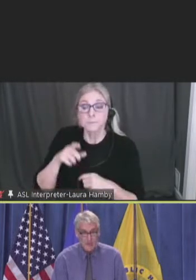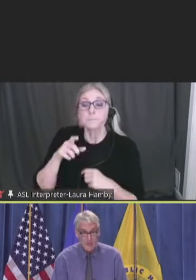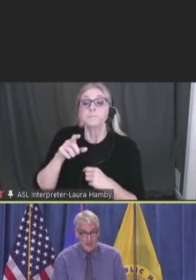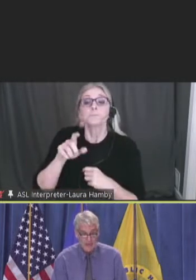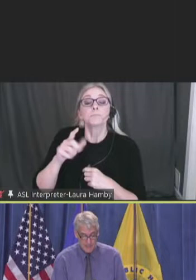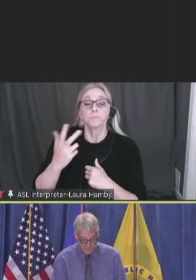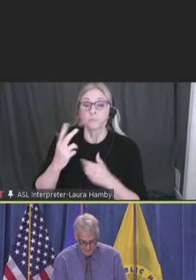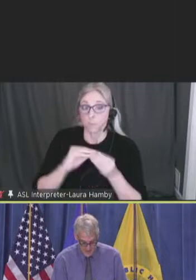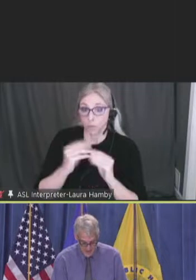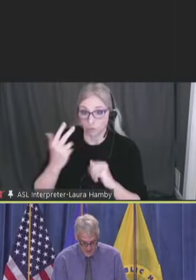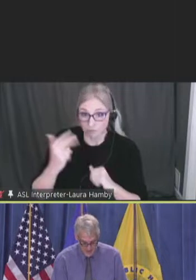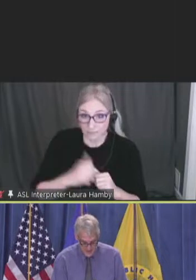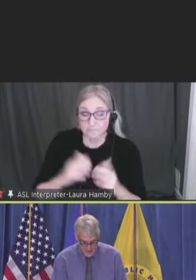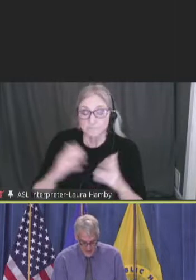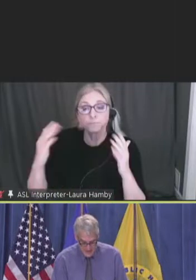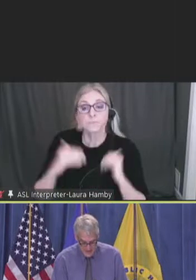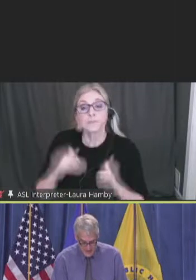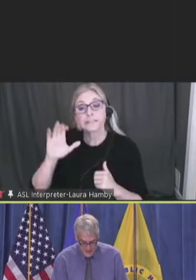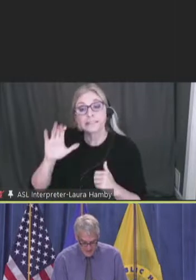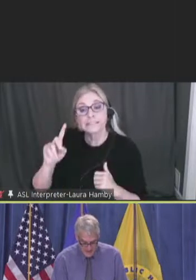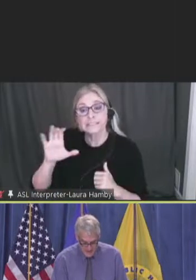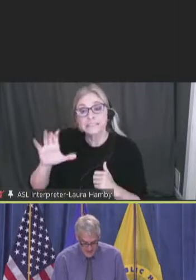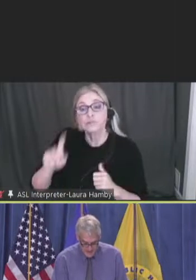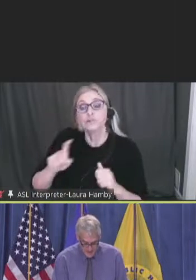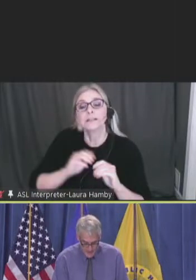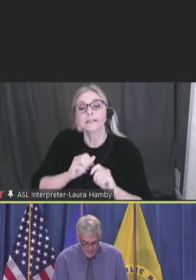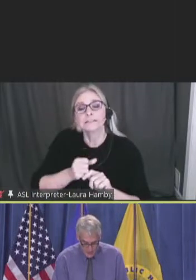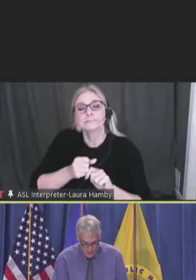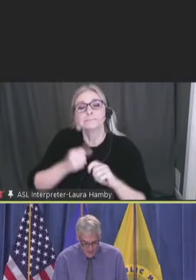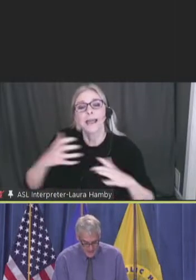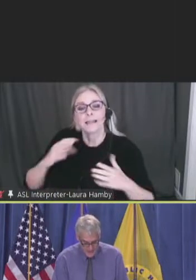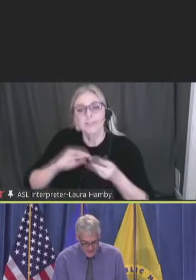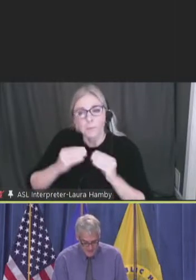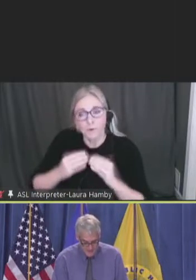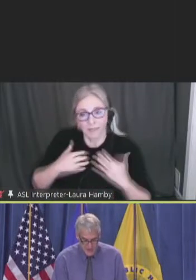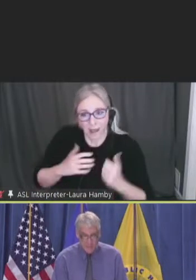Thirteen, the CDC should expand the number of healthcare organizations participating